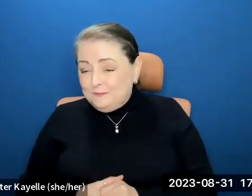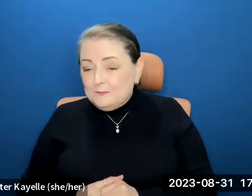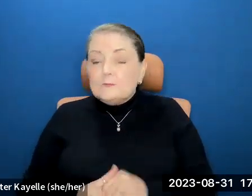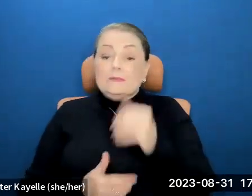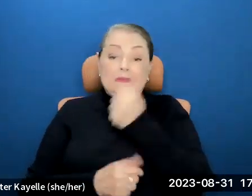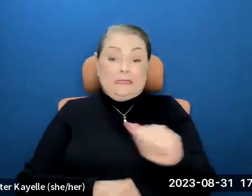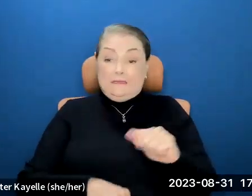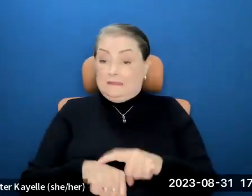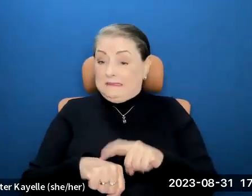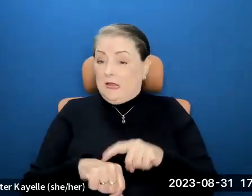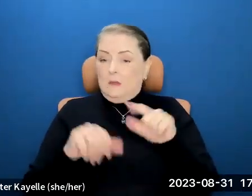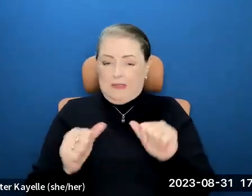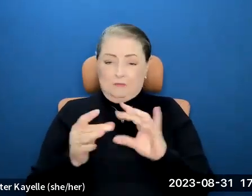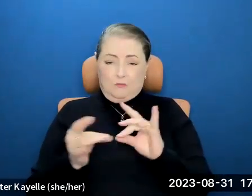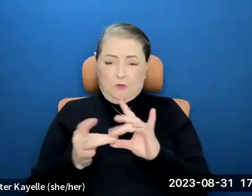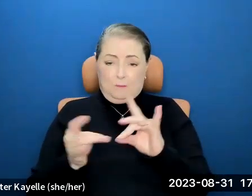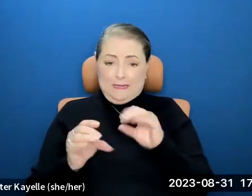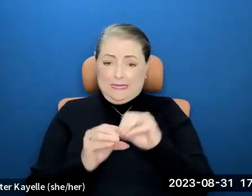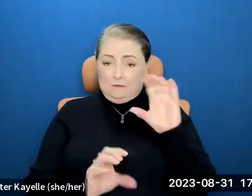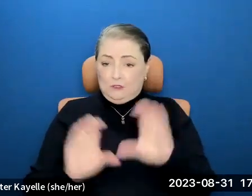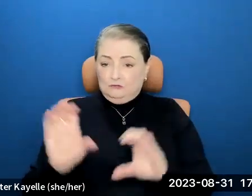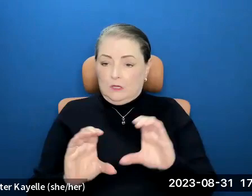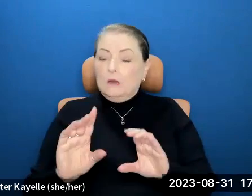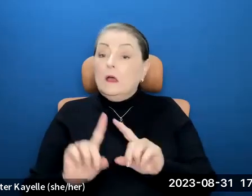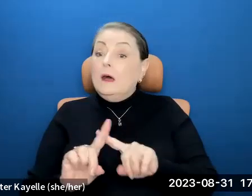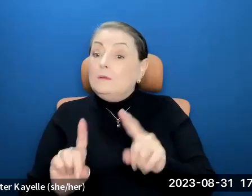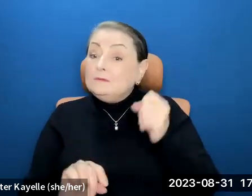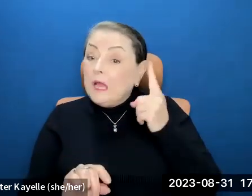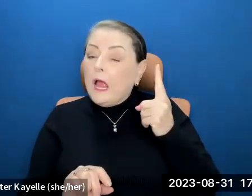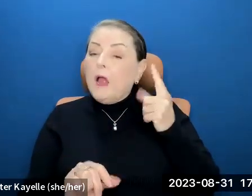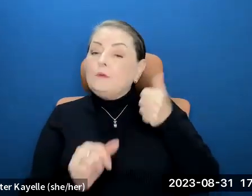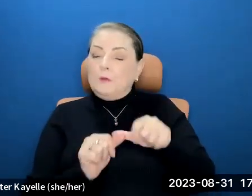time you can put comments in the chat but please remember to reference which draft recommendation